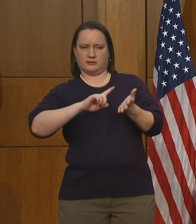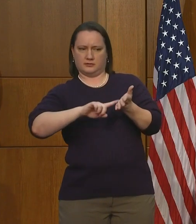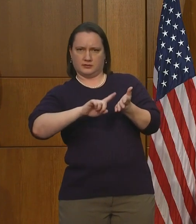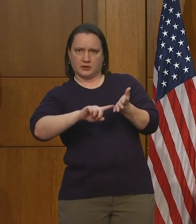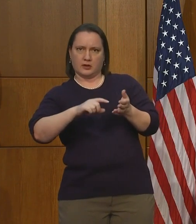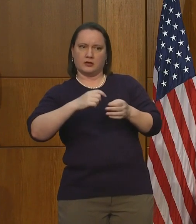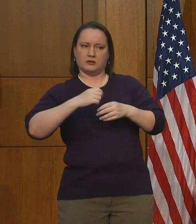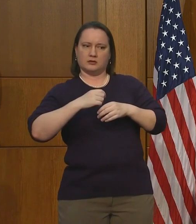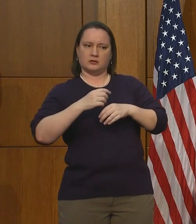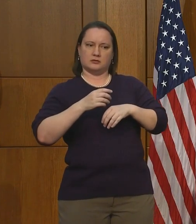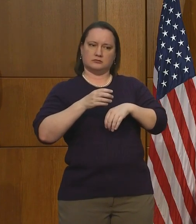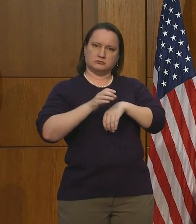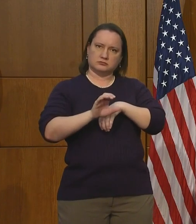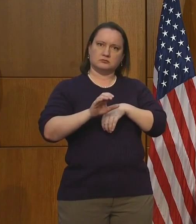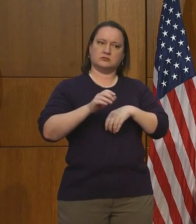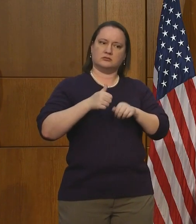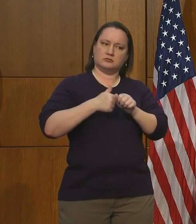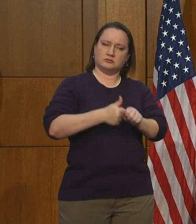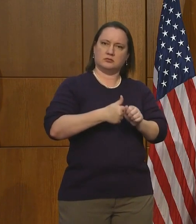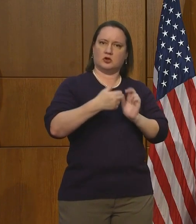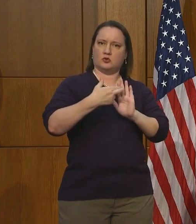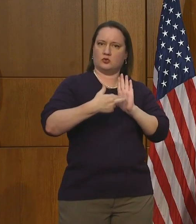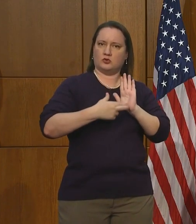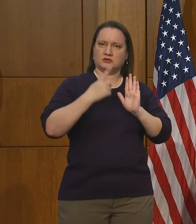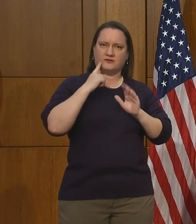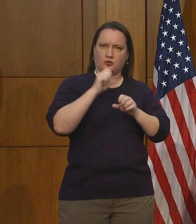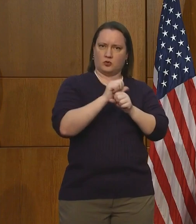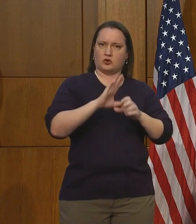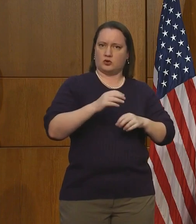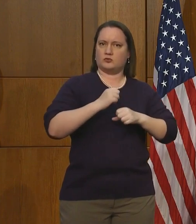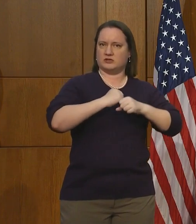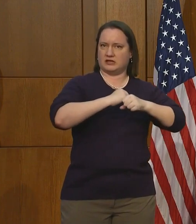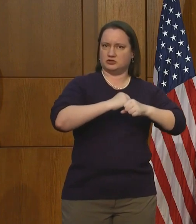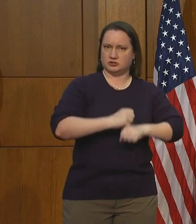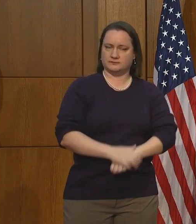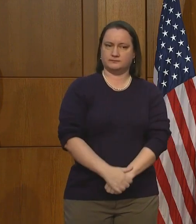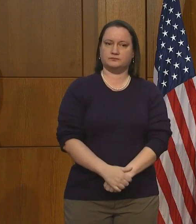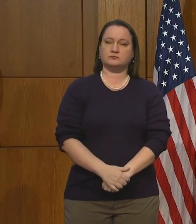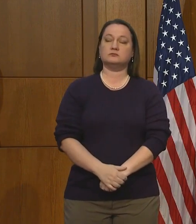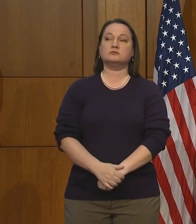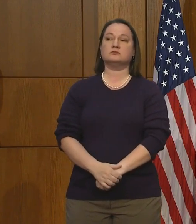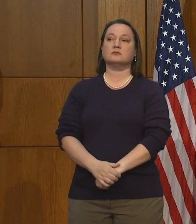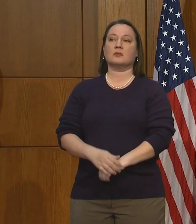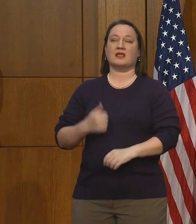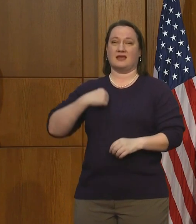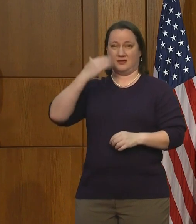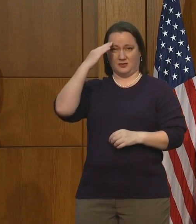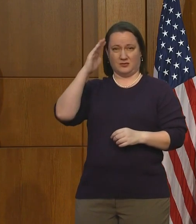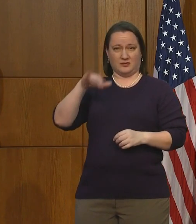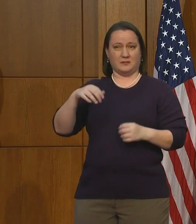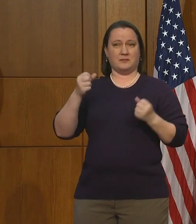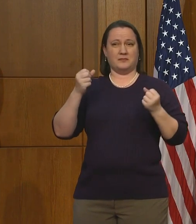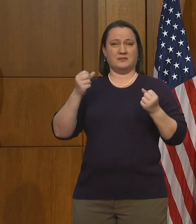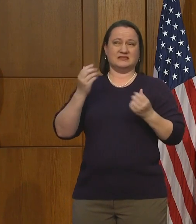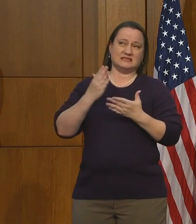WERE INVESTIGATED INFORMIX WORKER PROTECTION RULES. I ALSO